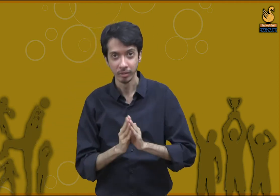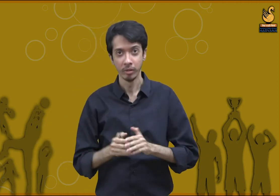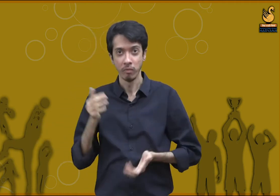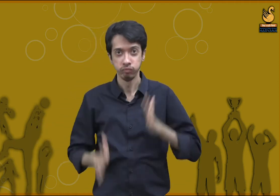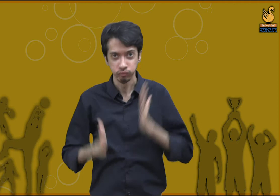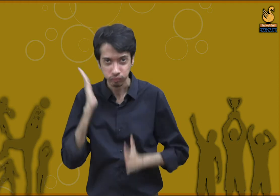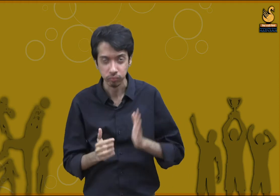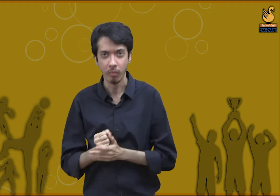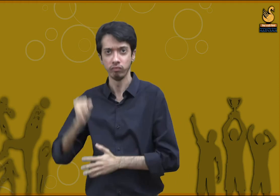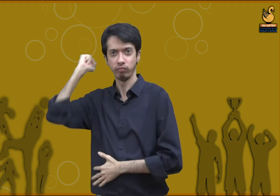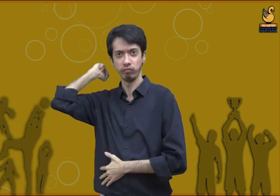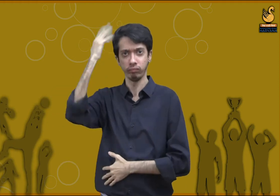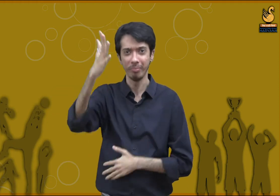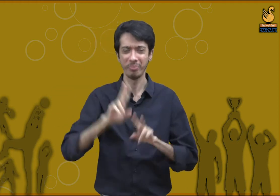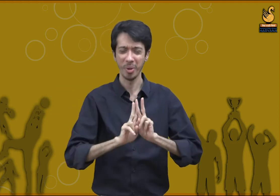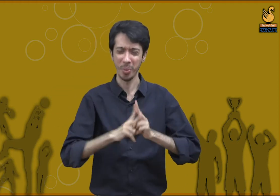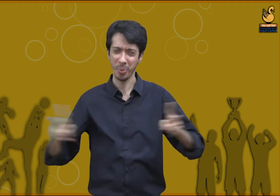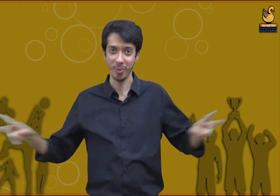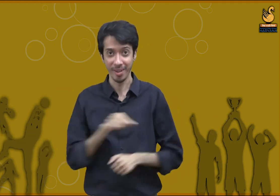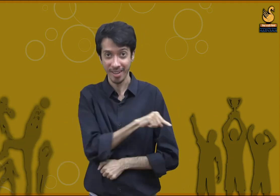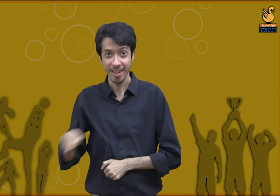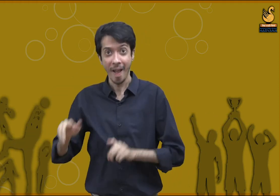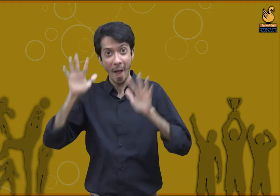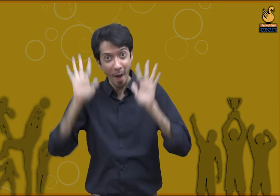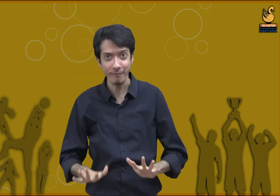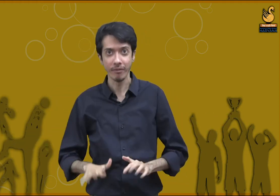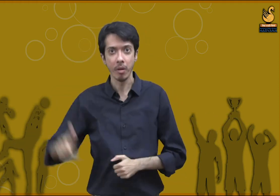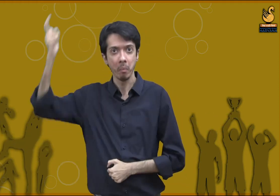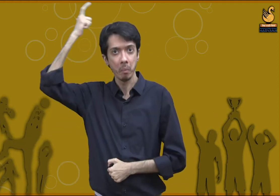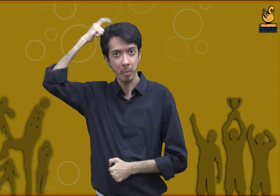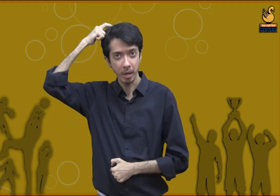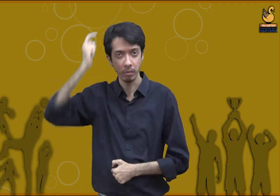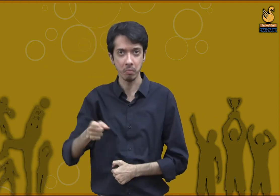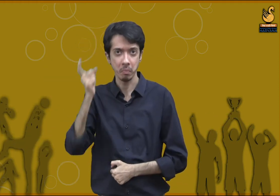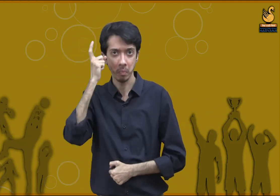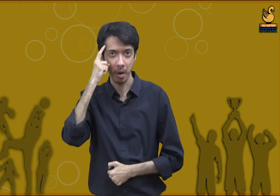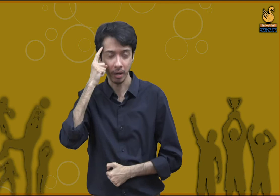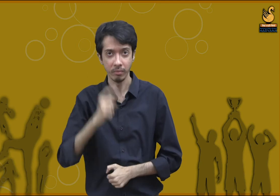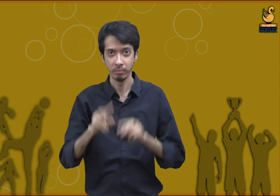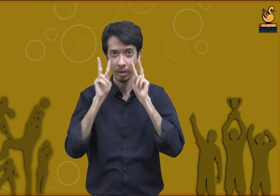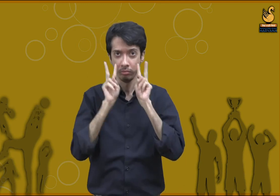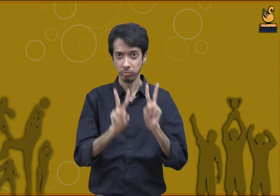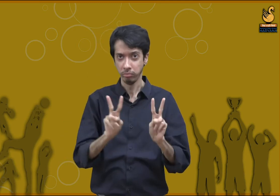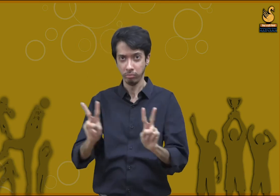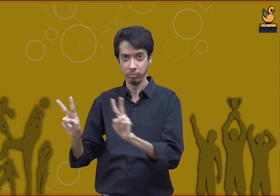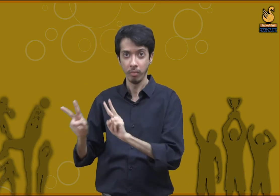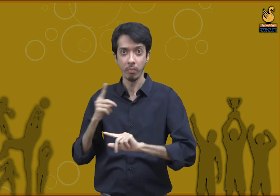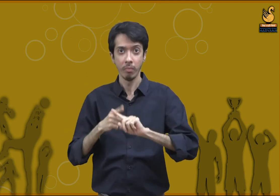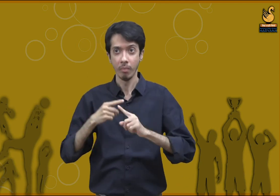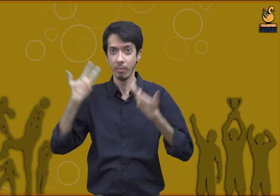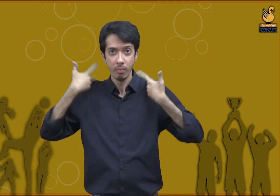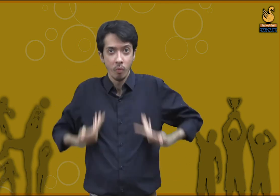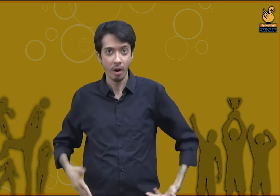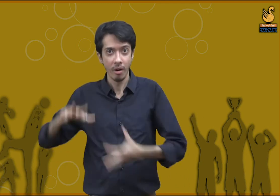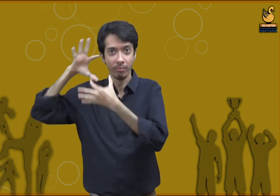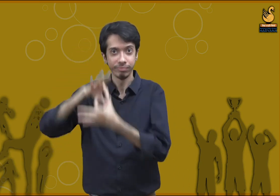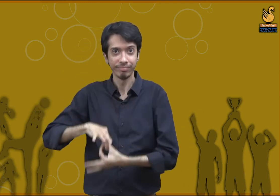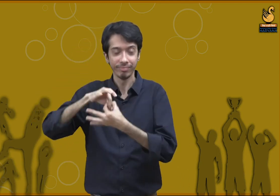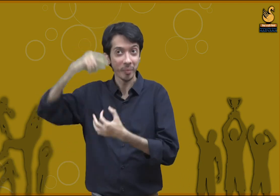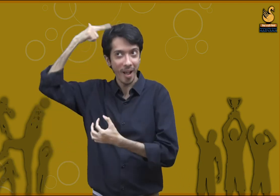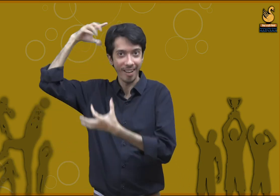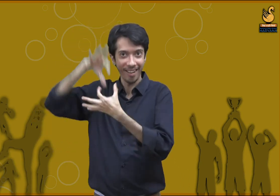cricket, running, javelin throw and many other our brain mind and concentration of attention is used.